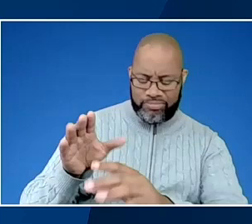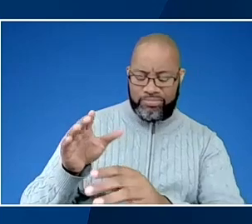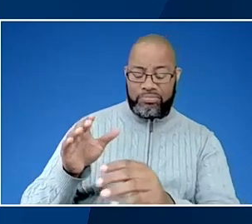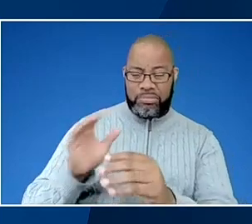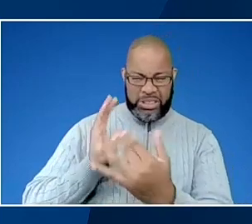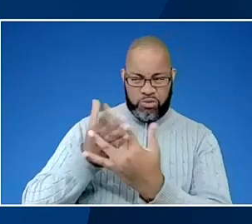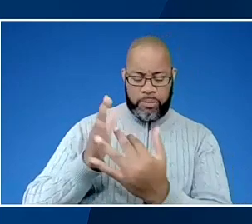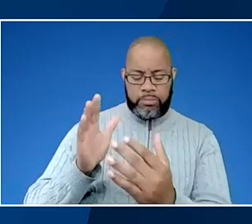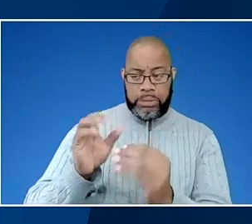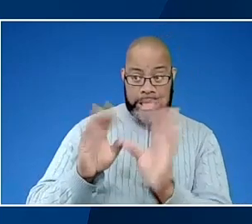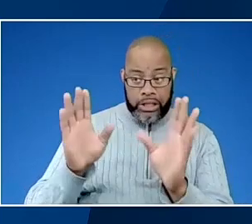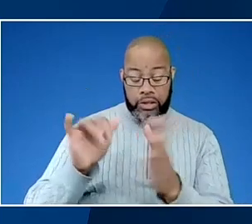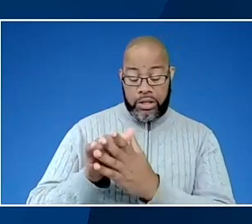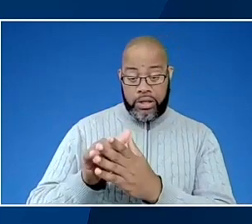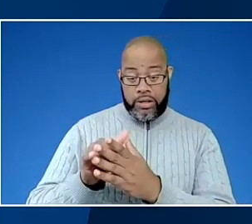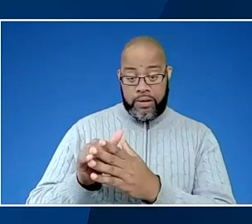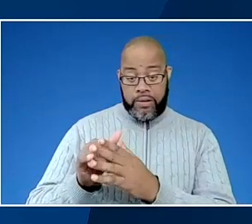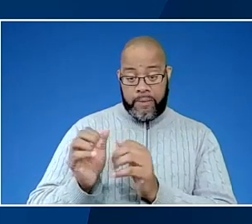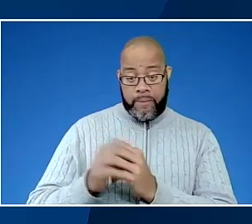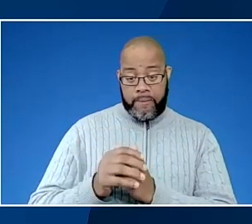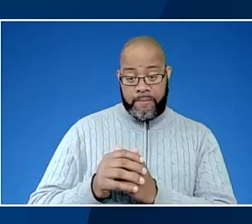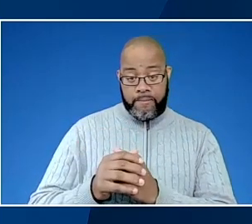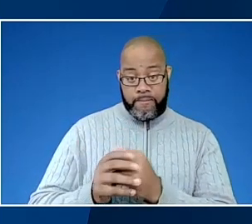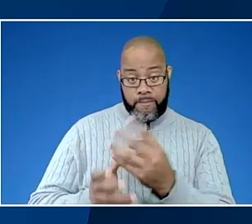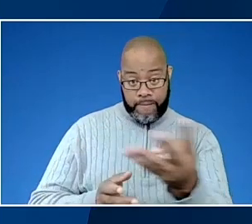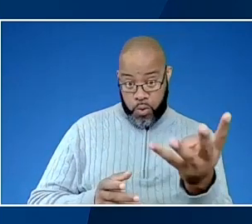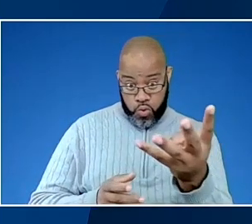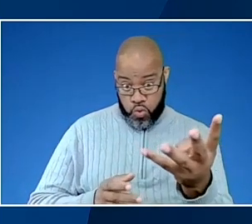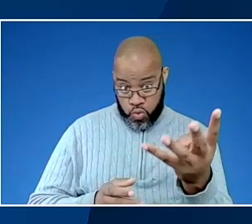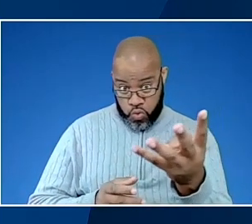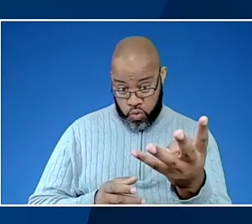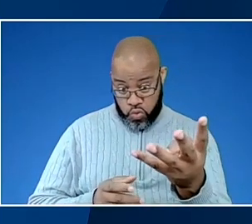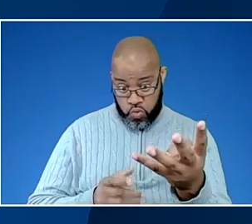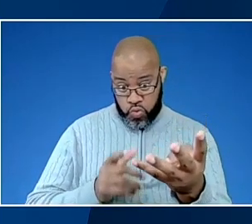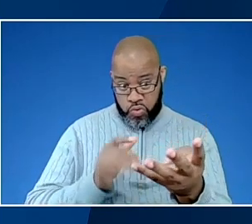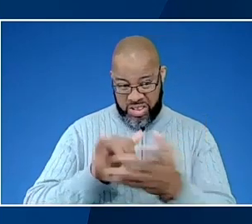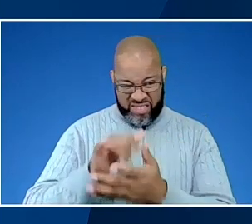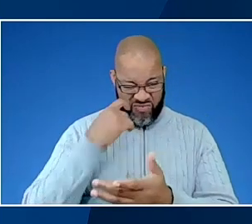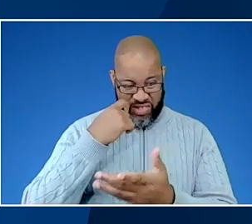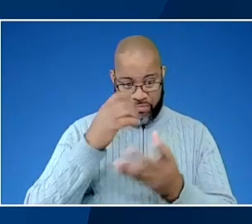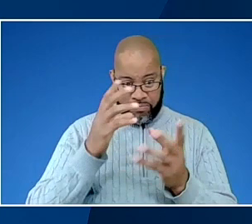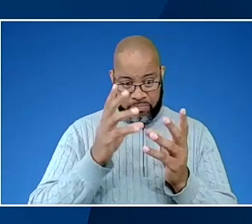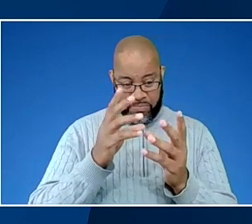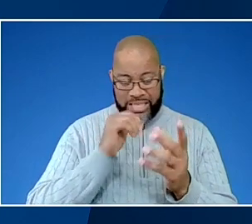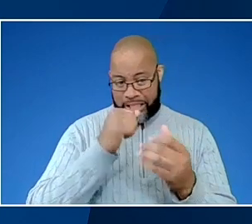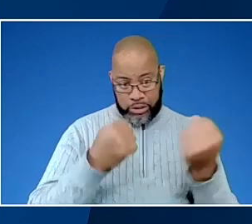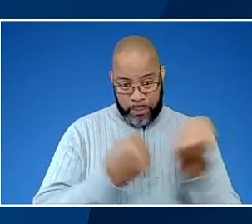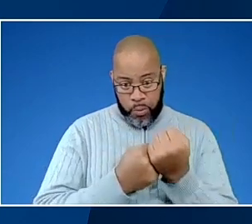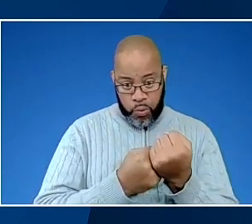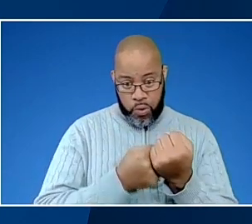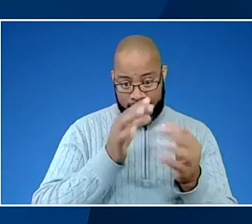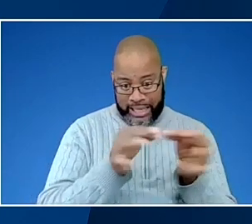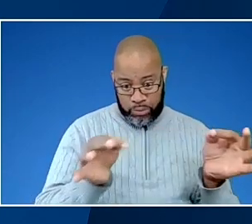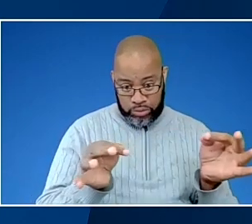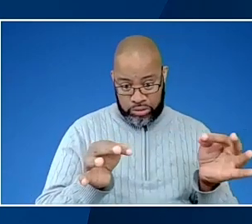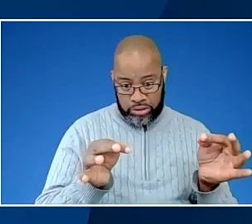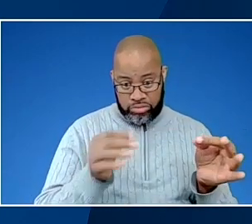the four, the four of you, all that last session were not in support of the language, the red line text.